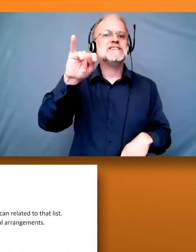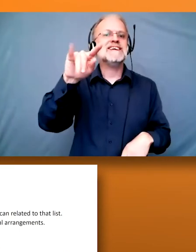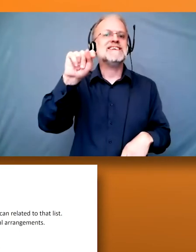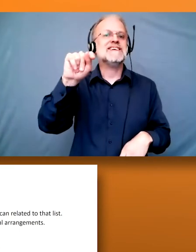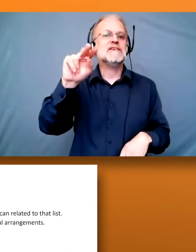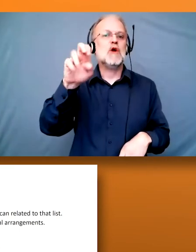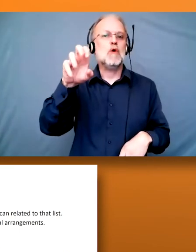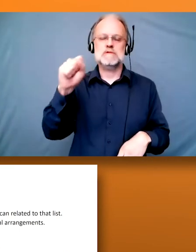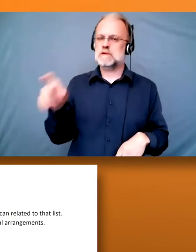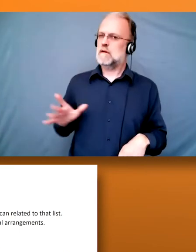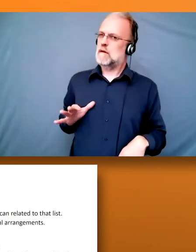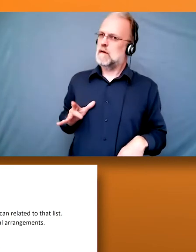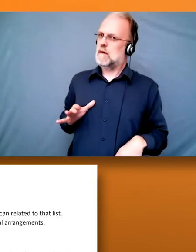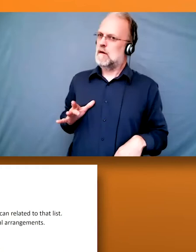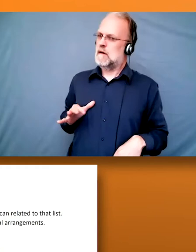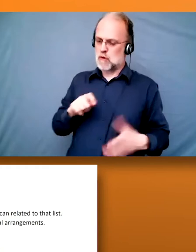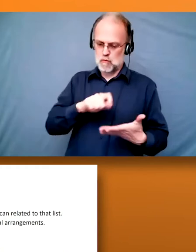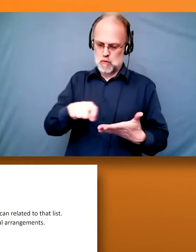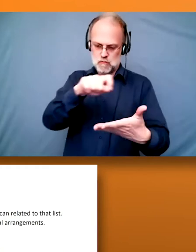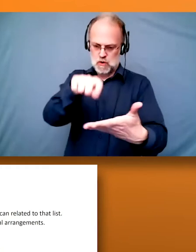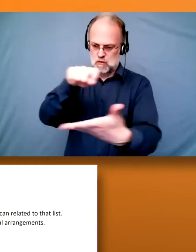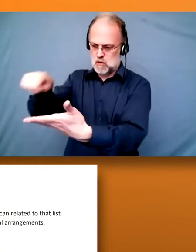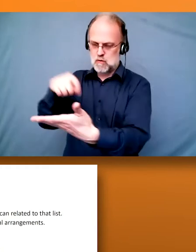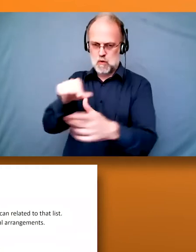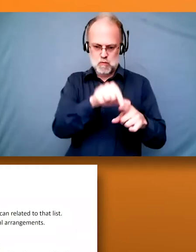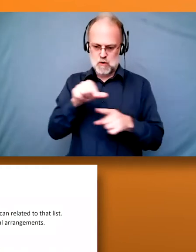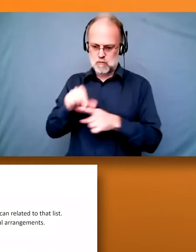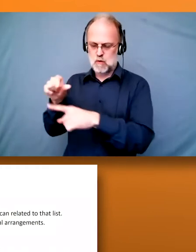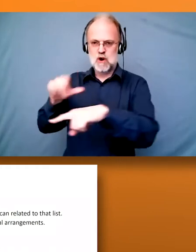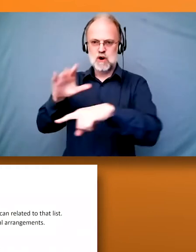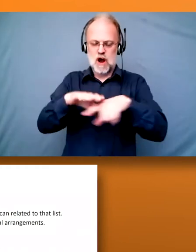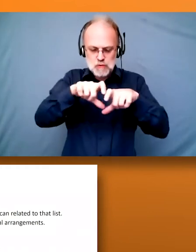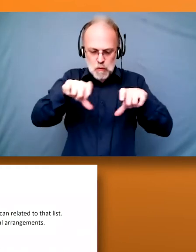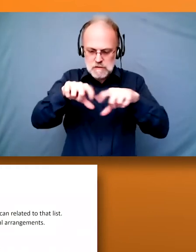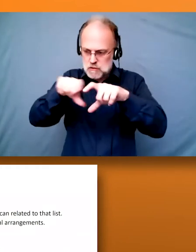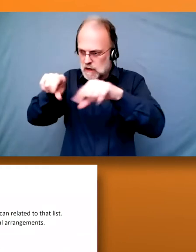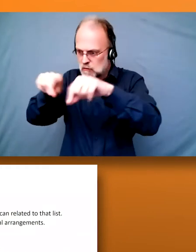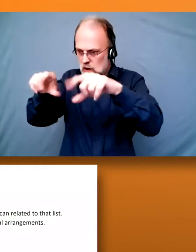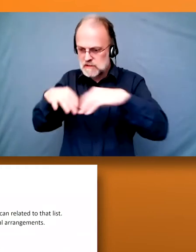and then they can move the Post-it notes around into the categories. Just something a little more fun